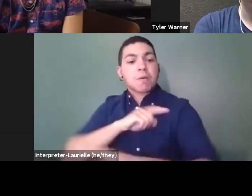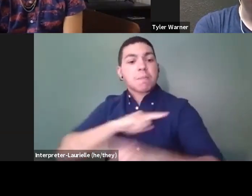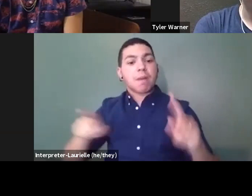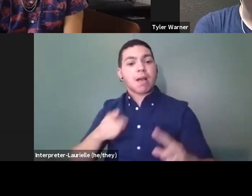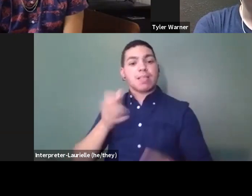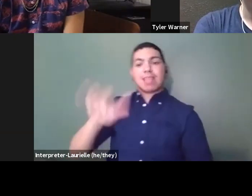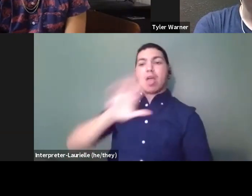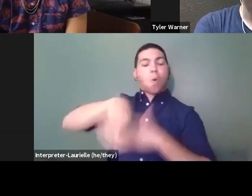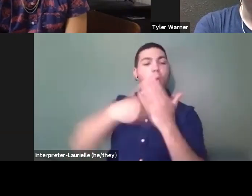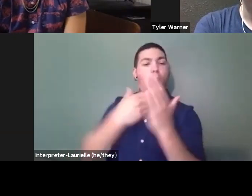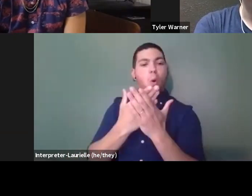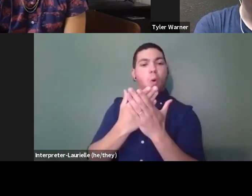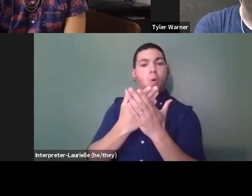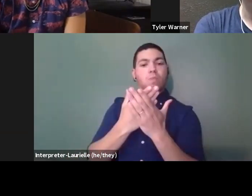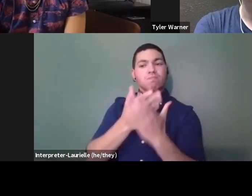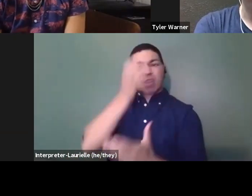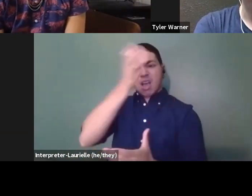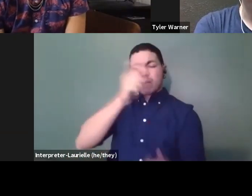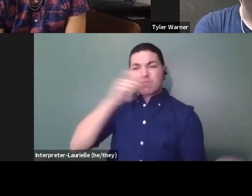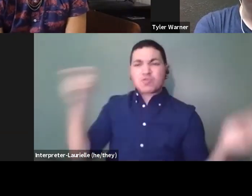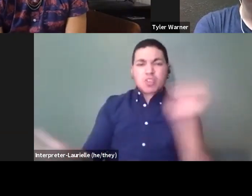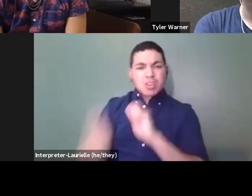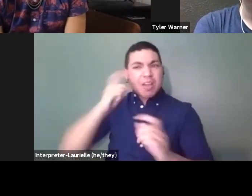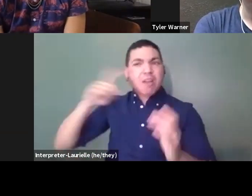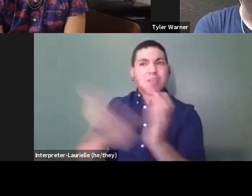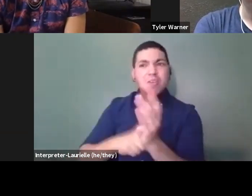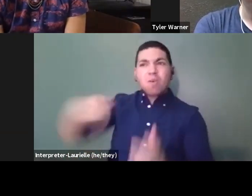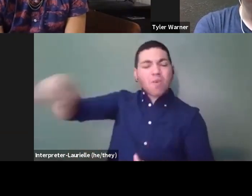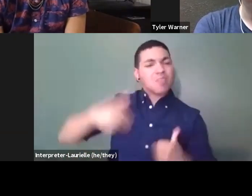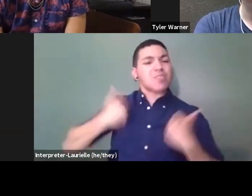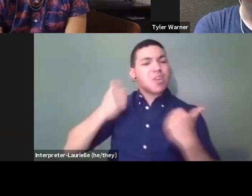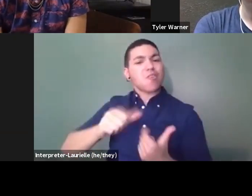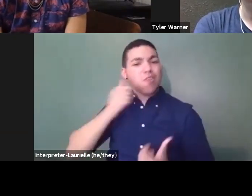So that's my hope, is that more young girls will start speaking